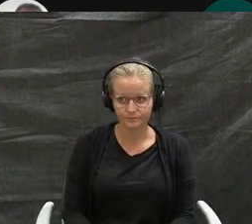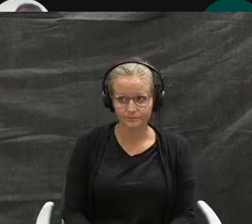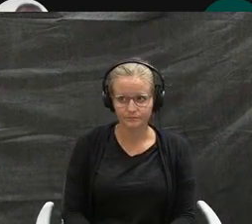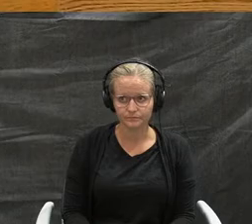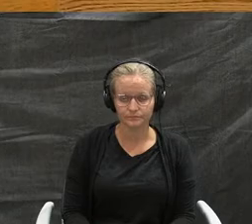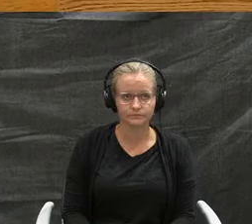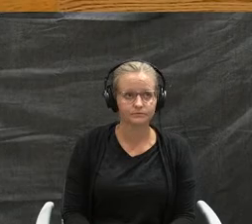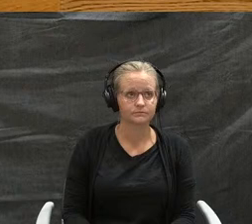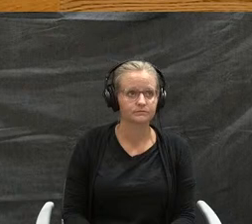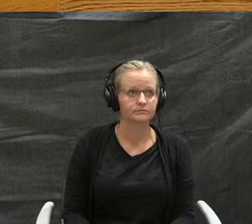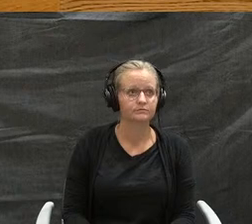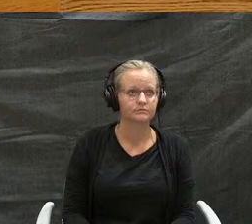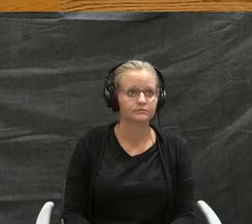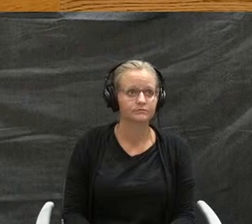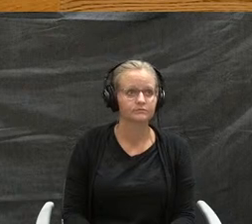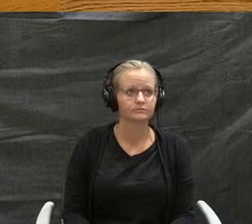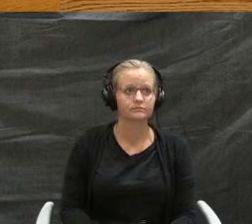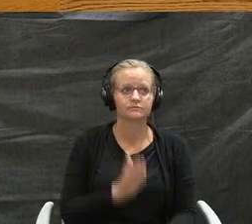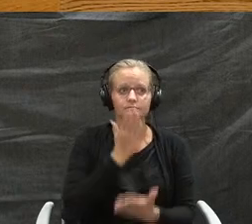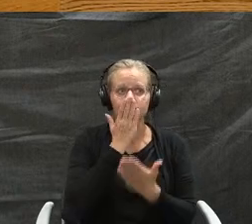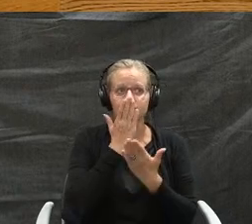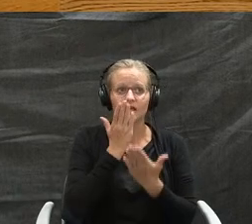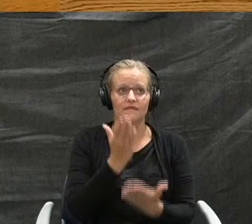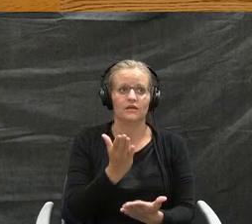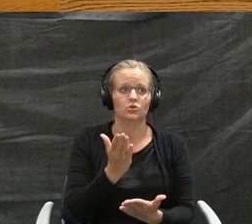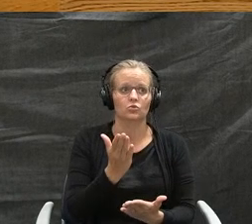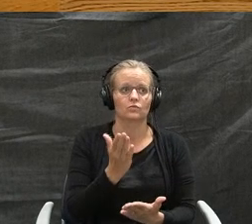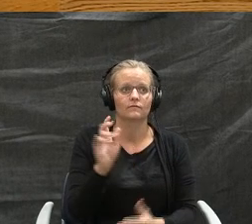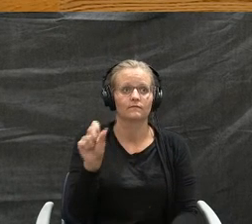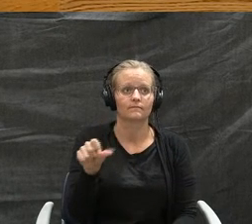Thank you, does anybody else have any comments, Christine?